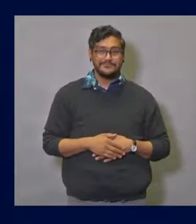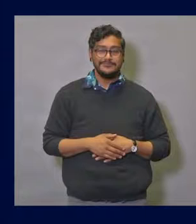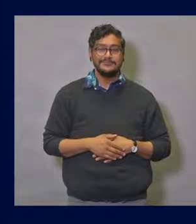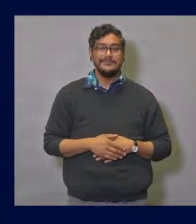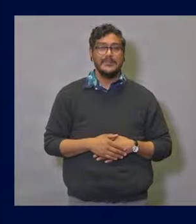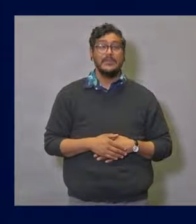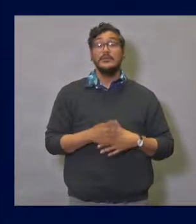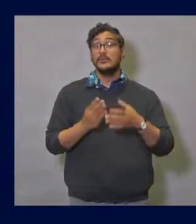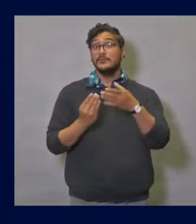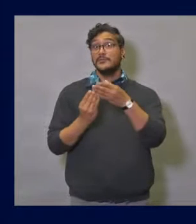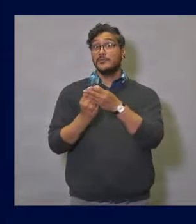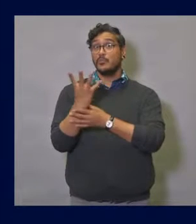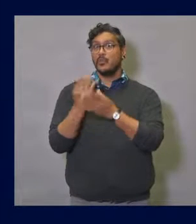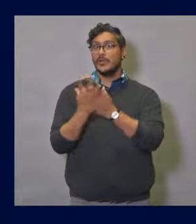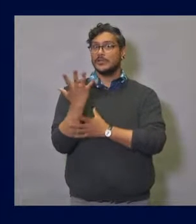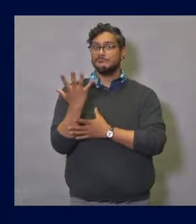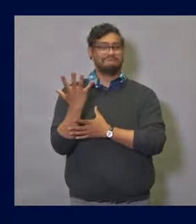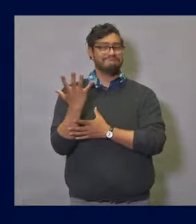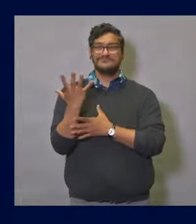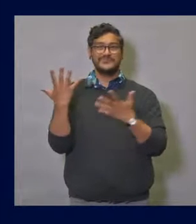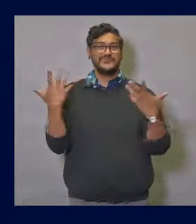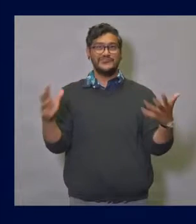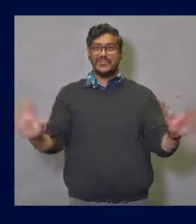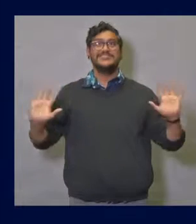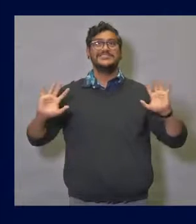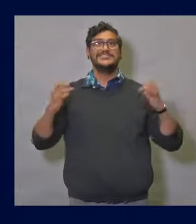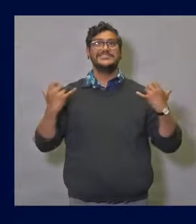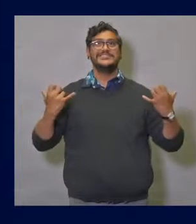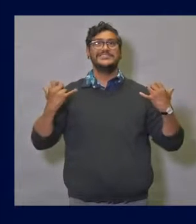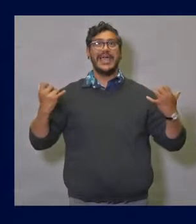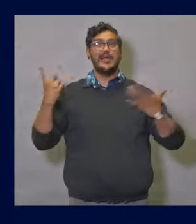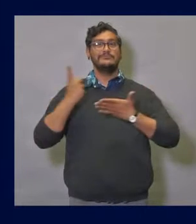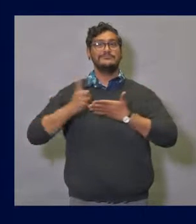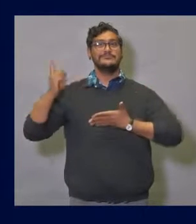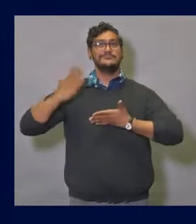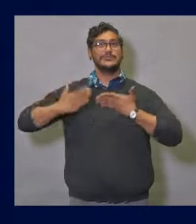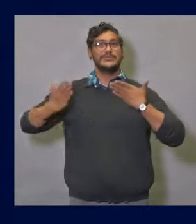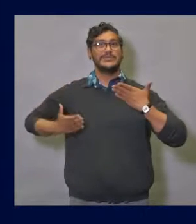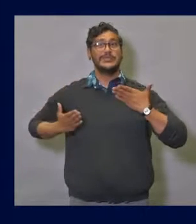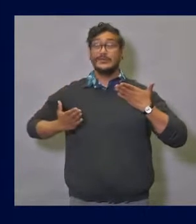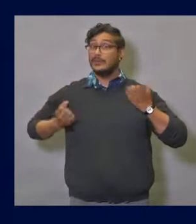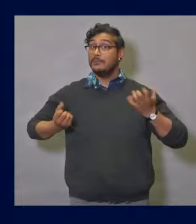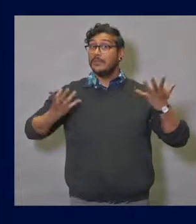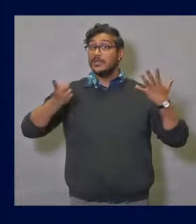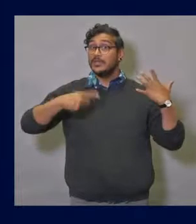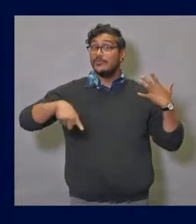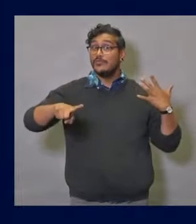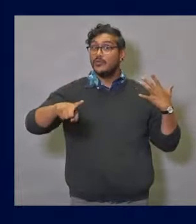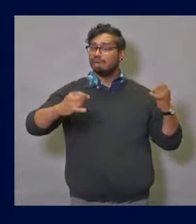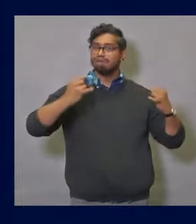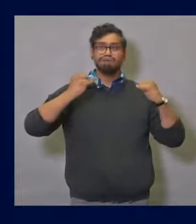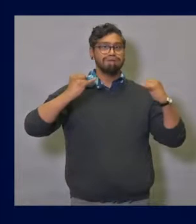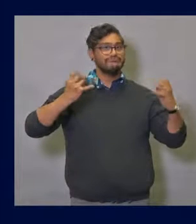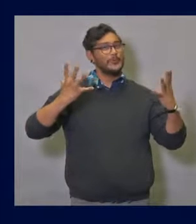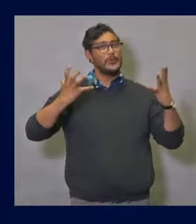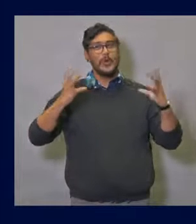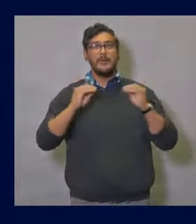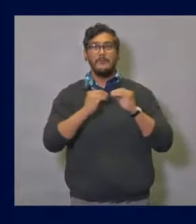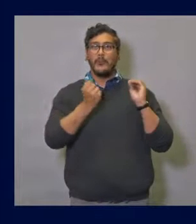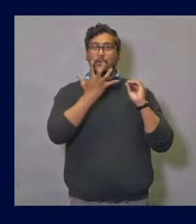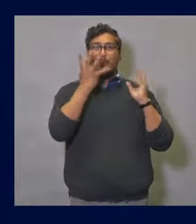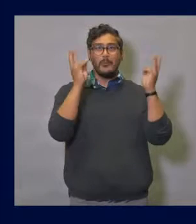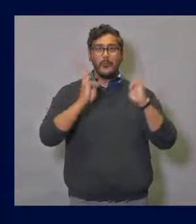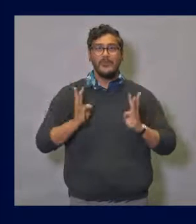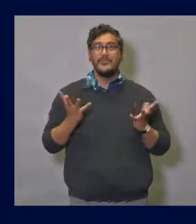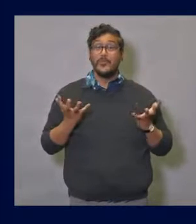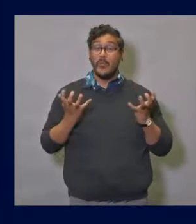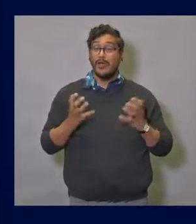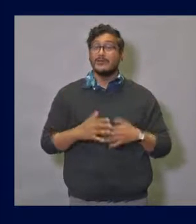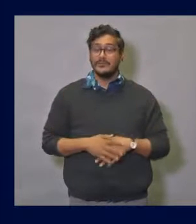PROPORCIONAR VACUNAS A QUIENES